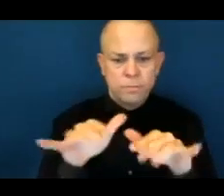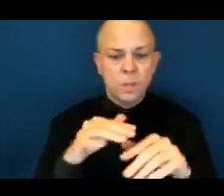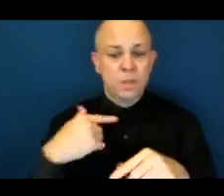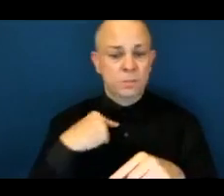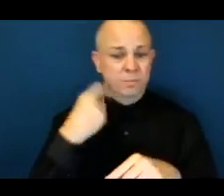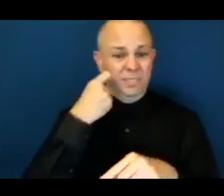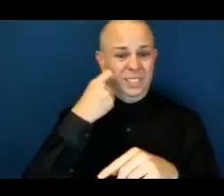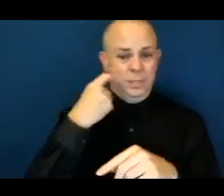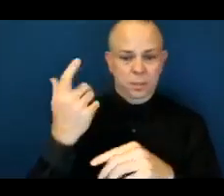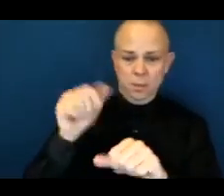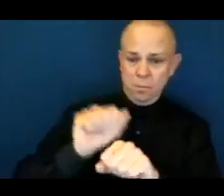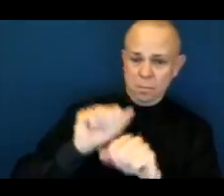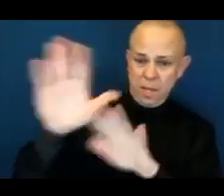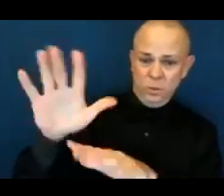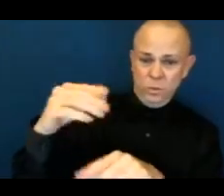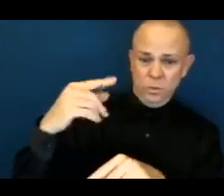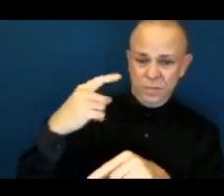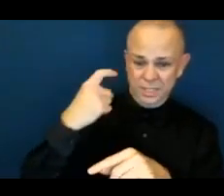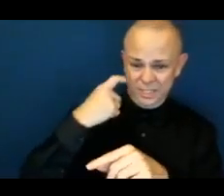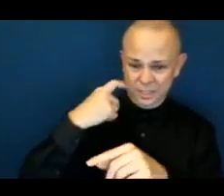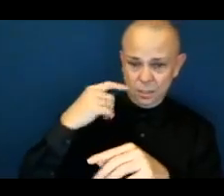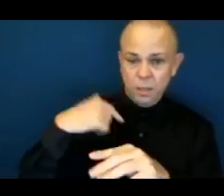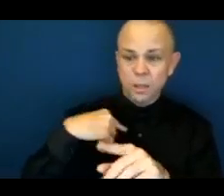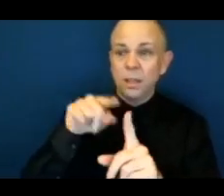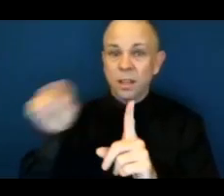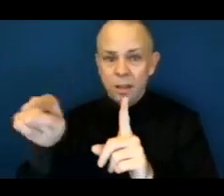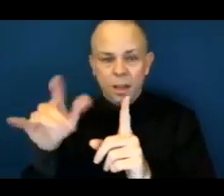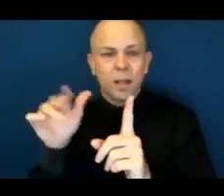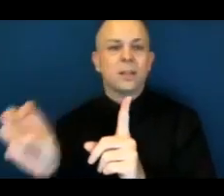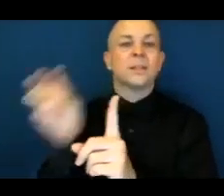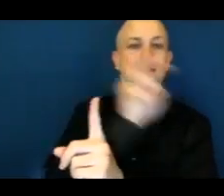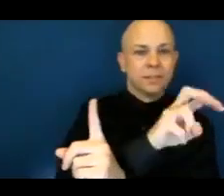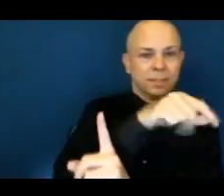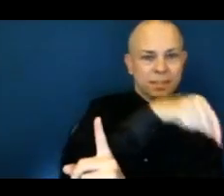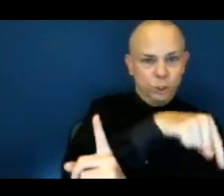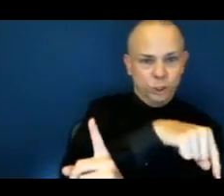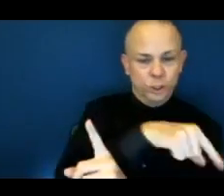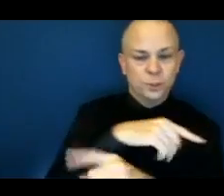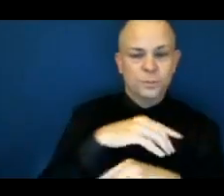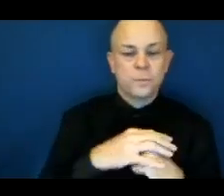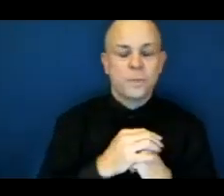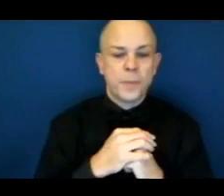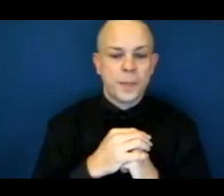that fire in fact so okay thank you you bet okay